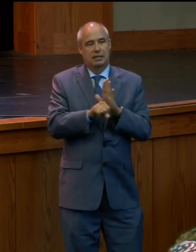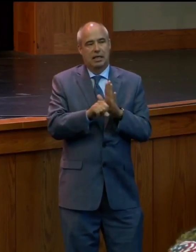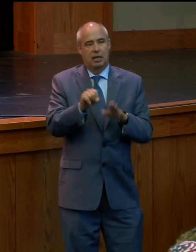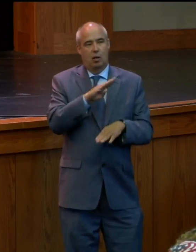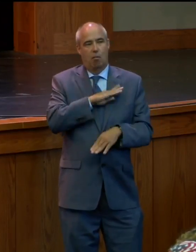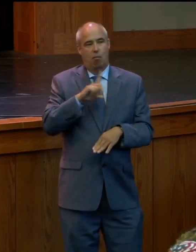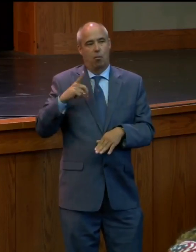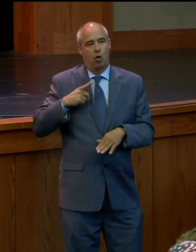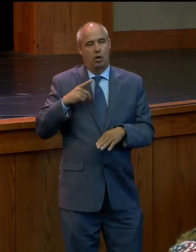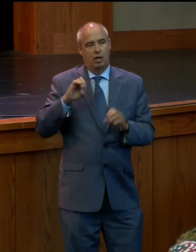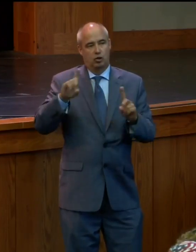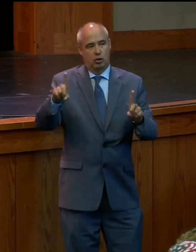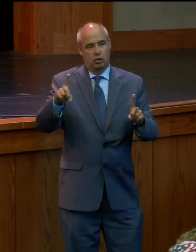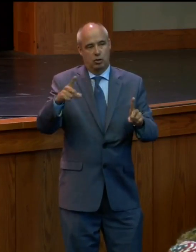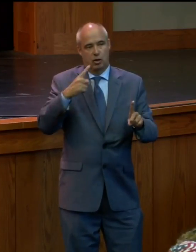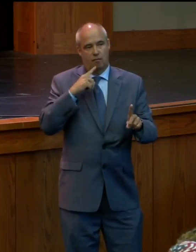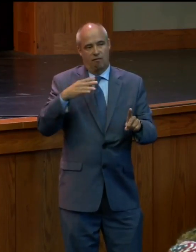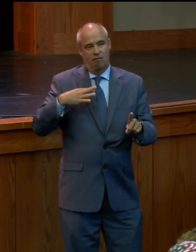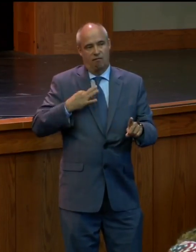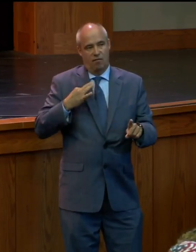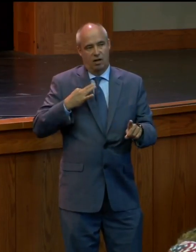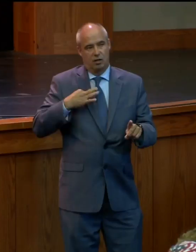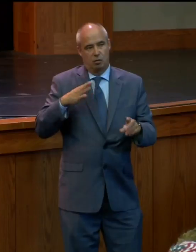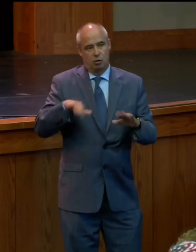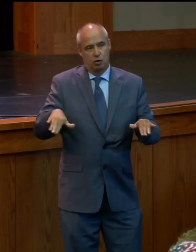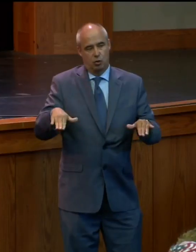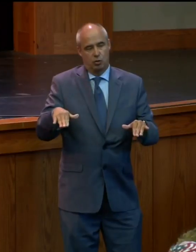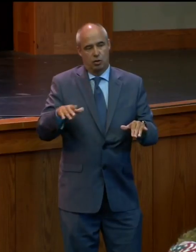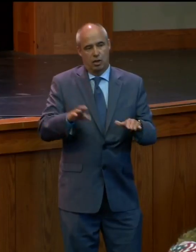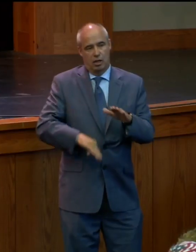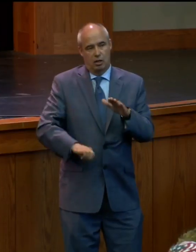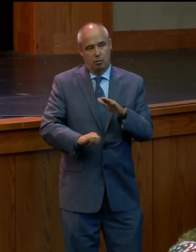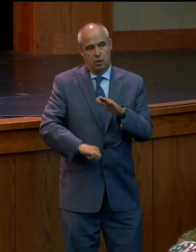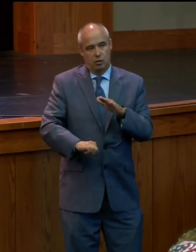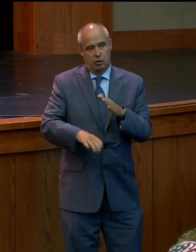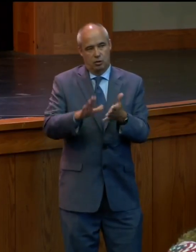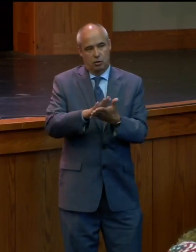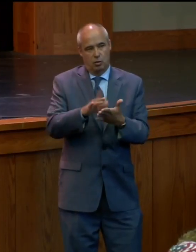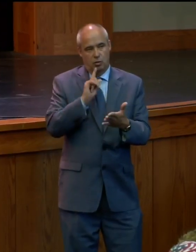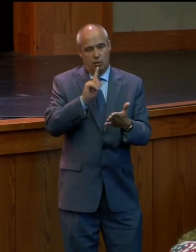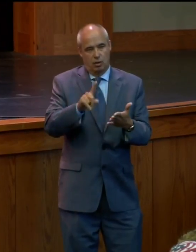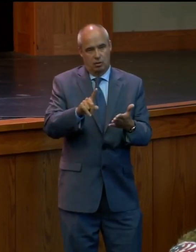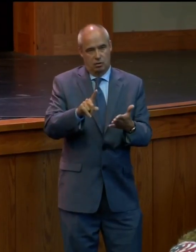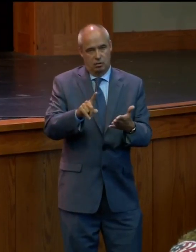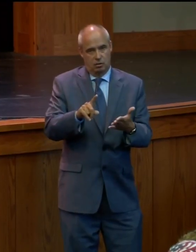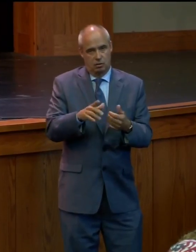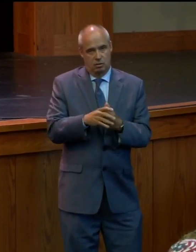AS I LIKE TO SAY, I VOLUNTEERED IN MY CHILDREN'S NURSERY SCHOOL AND THINGS JUST GOT OUT OF HAND.